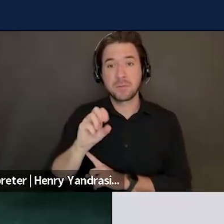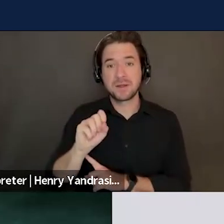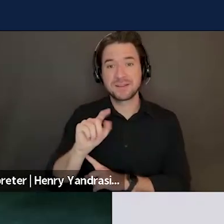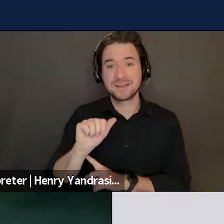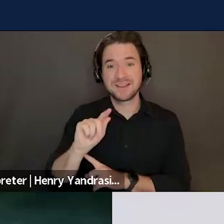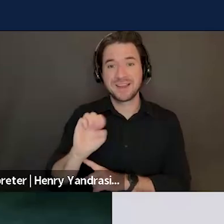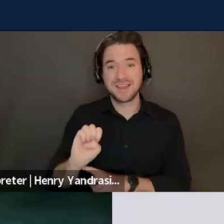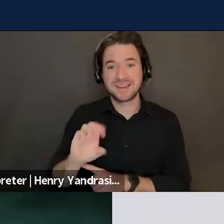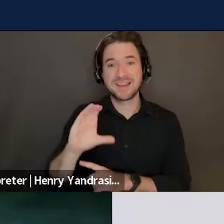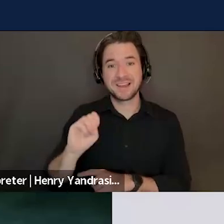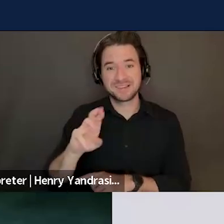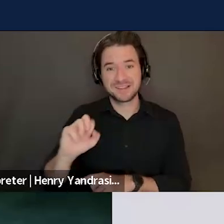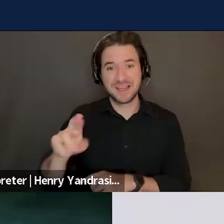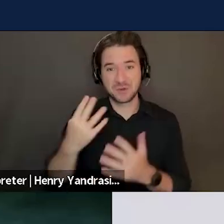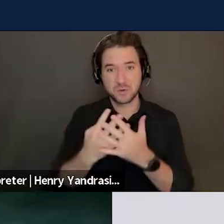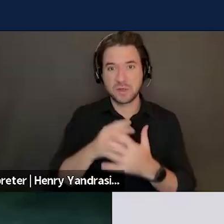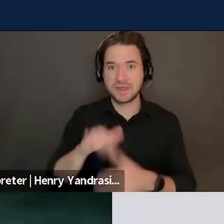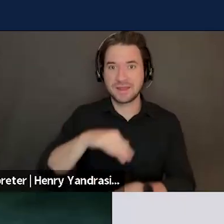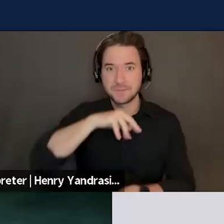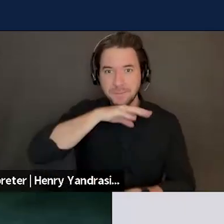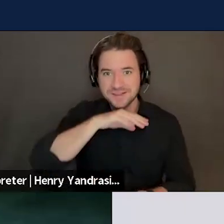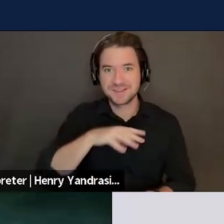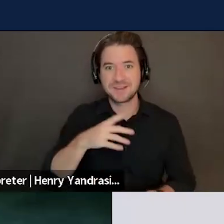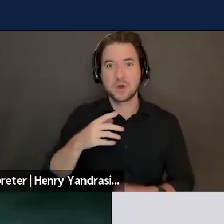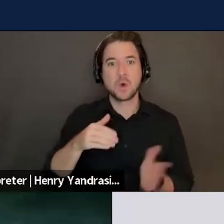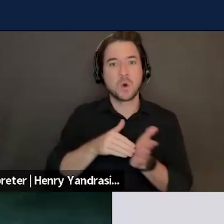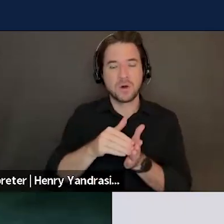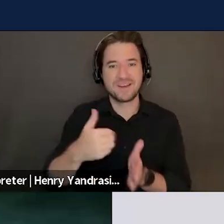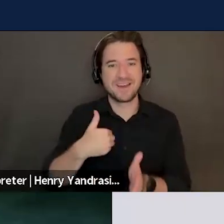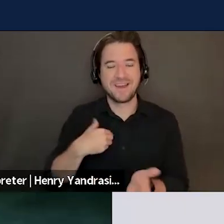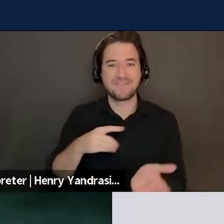That's incredibly messy, and it's one that often we have a doctor-patient discussion.